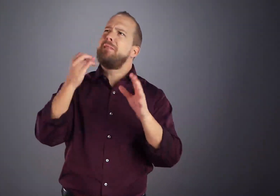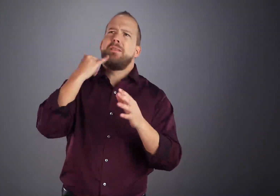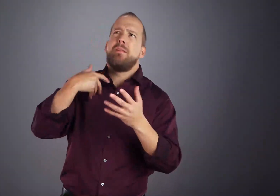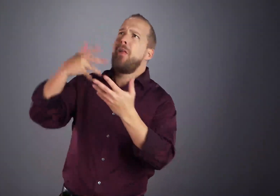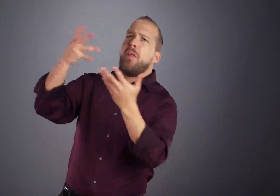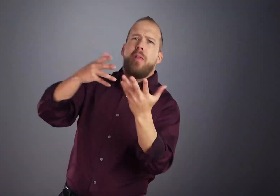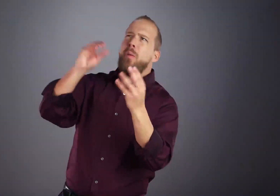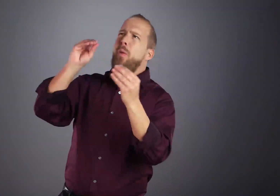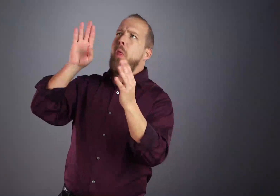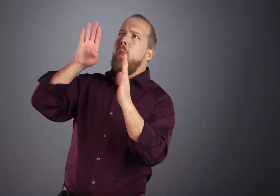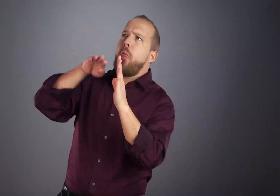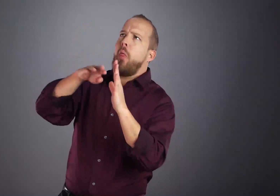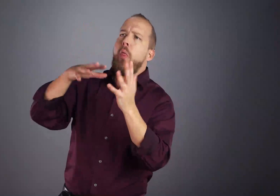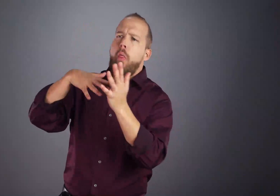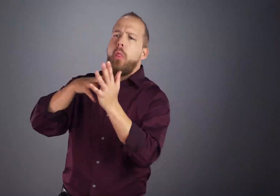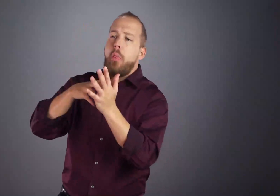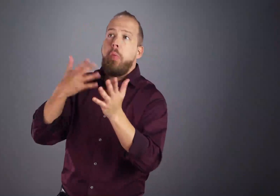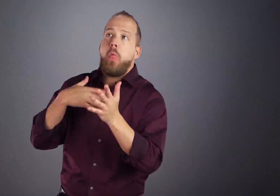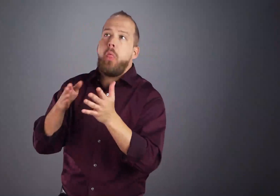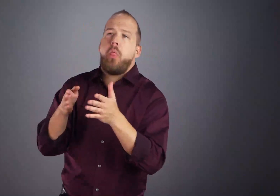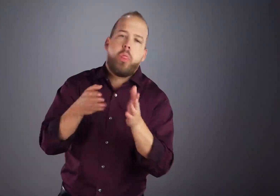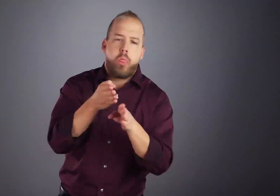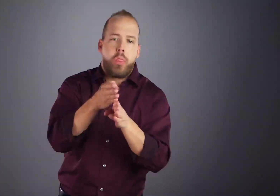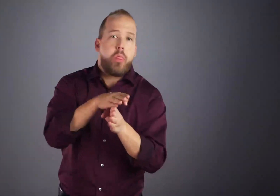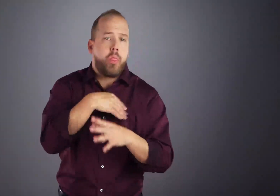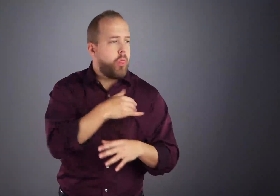and if he drank, he would surely die.